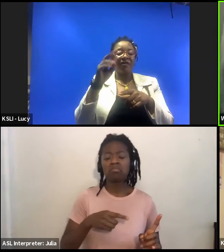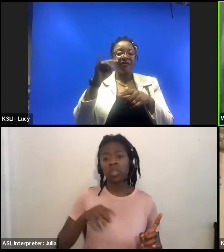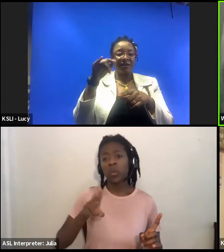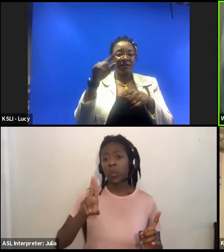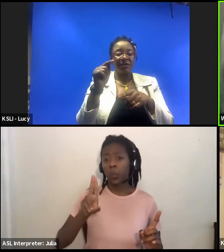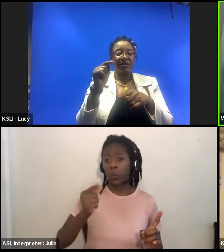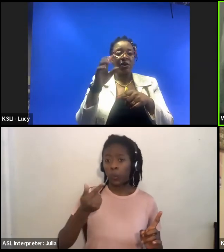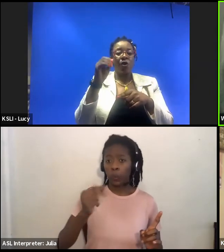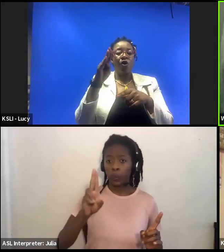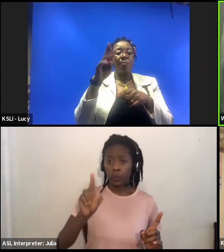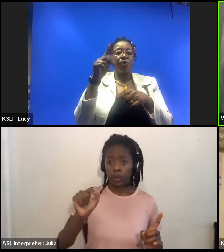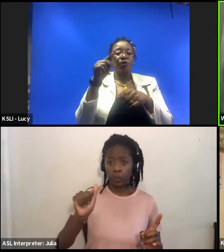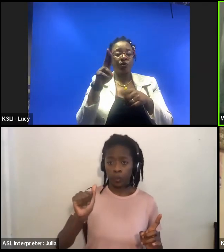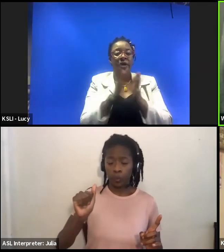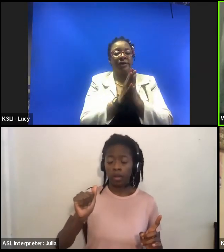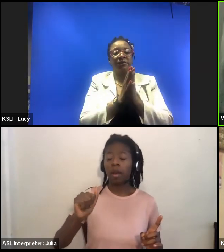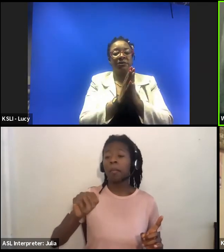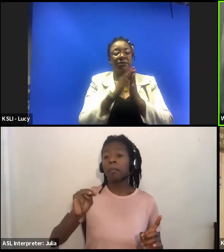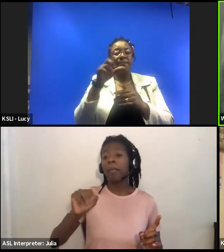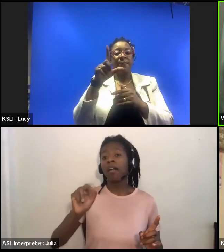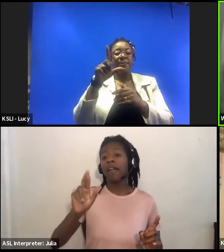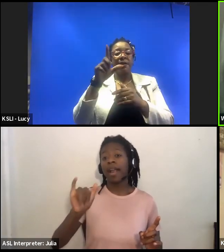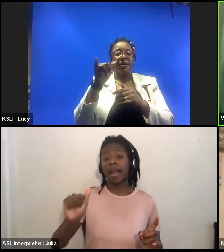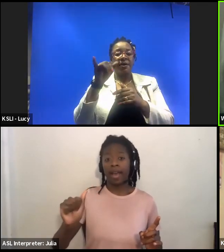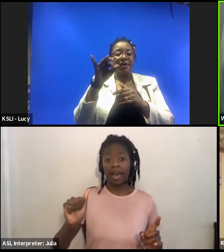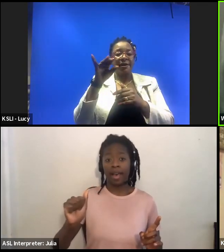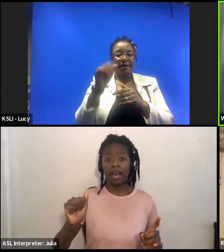and Lydia Gitachu who really horned my skill